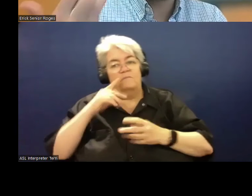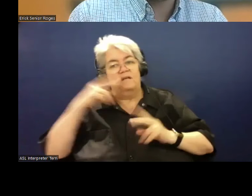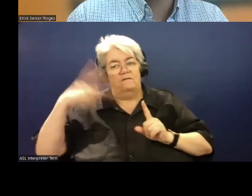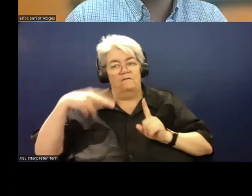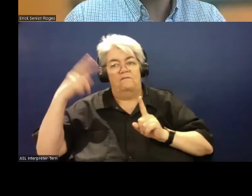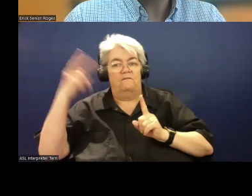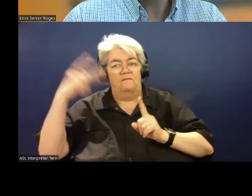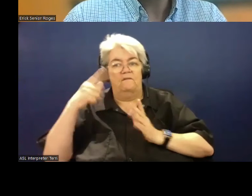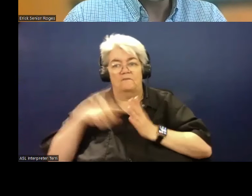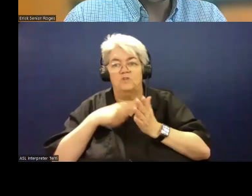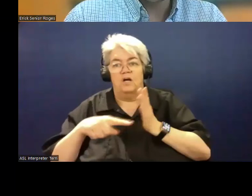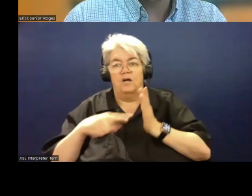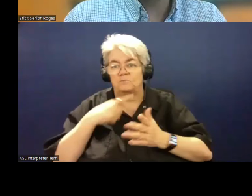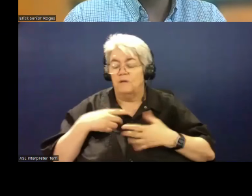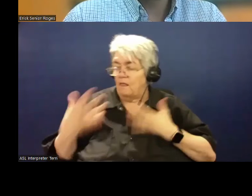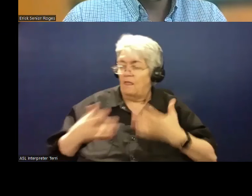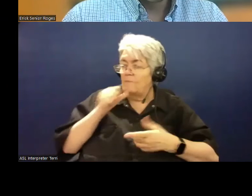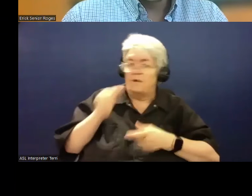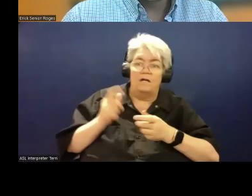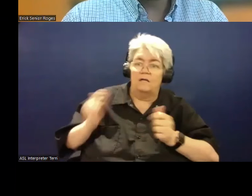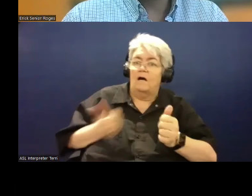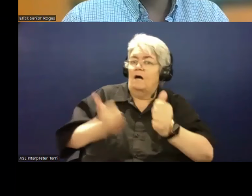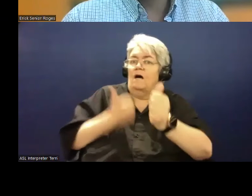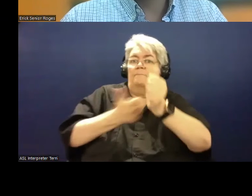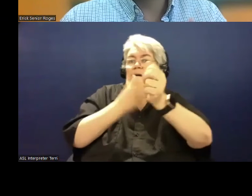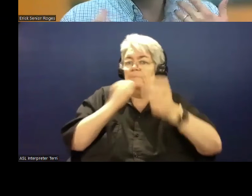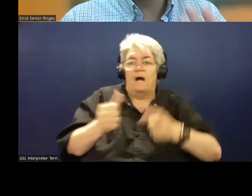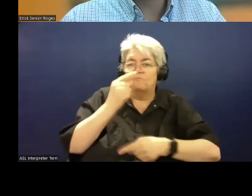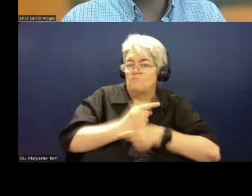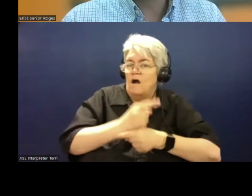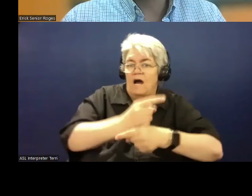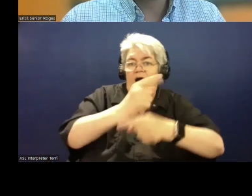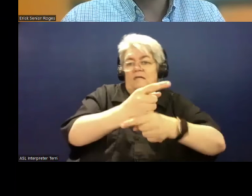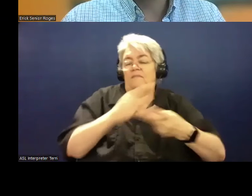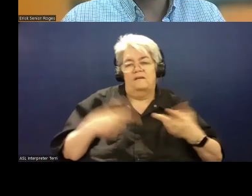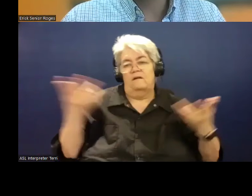EXPECTATIONS. SPIRITUAL AND RELIGION